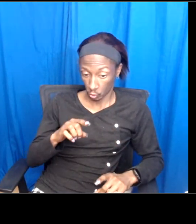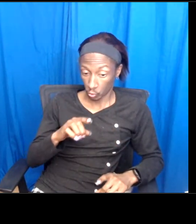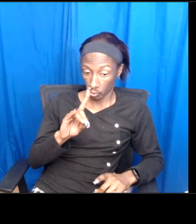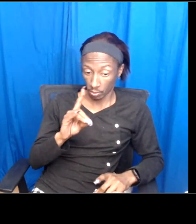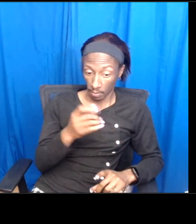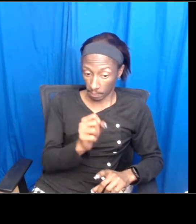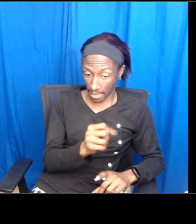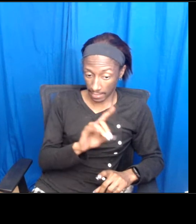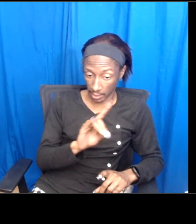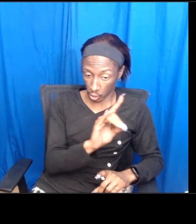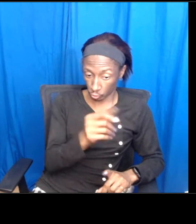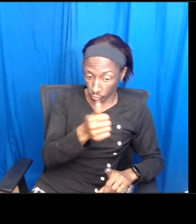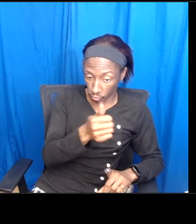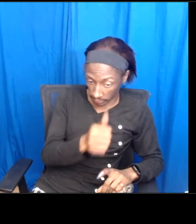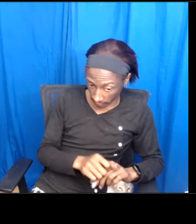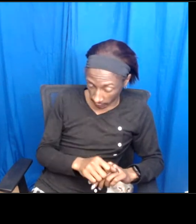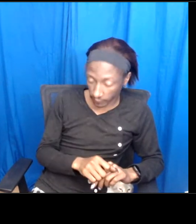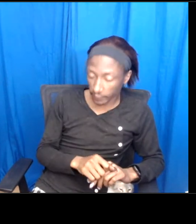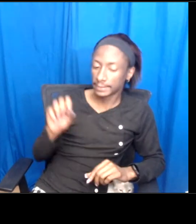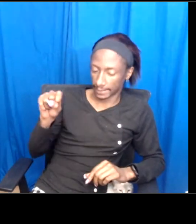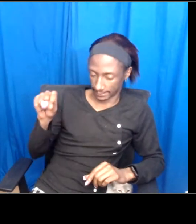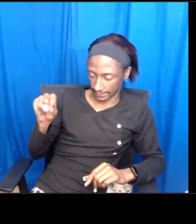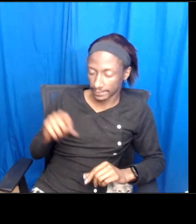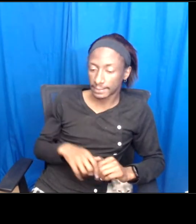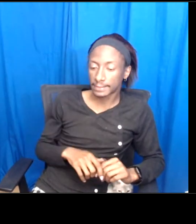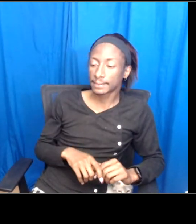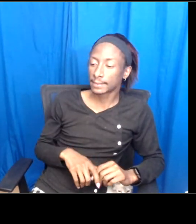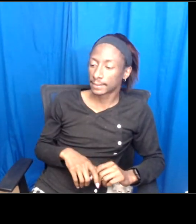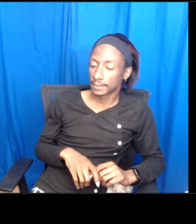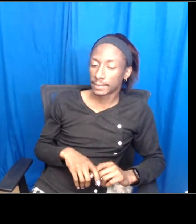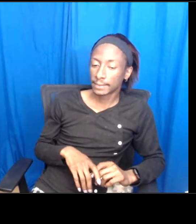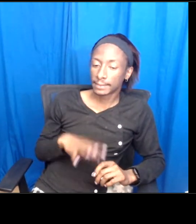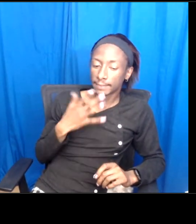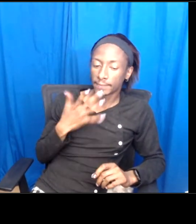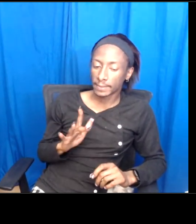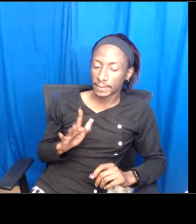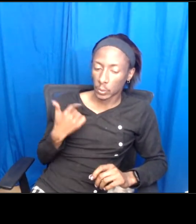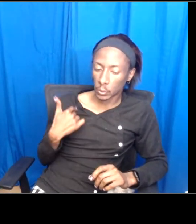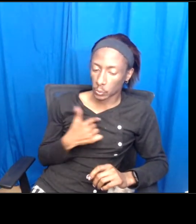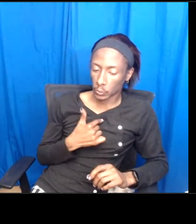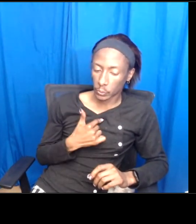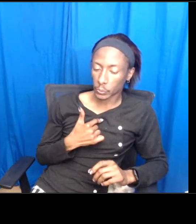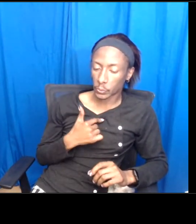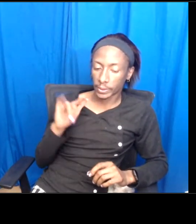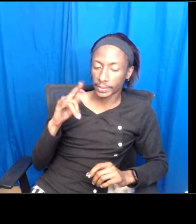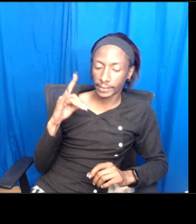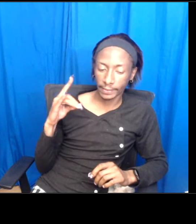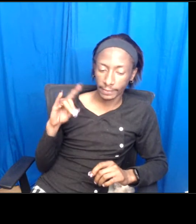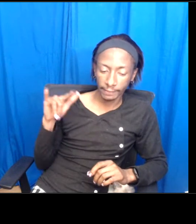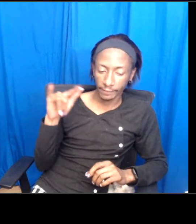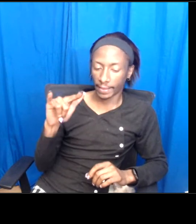I do fly the drones myself, yeah. Fortunately we fly pretty small drones. So we're able to go and get trained to fly these